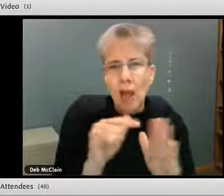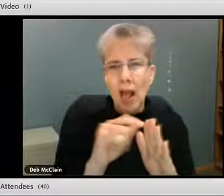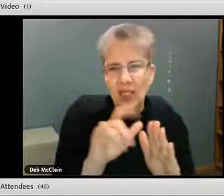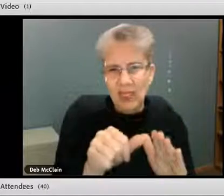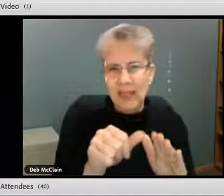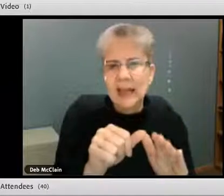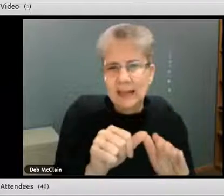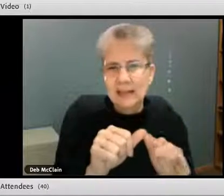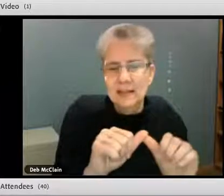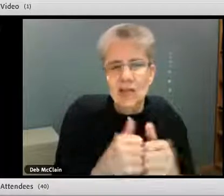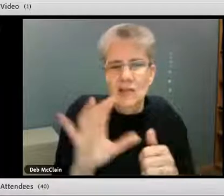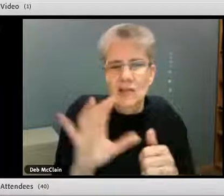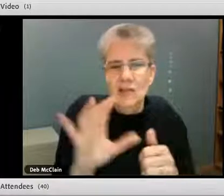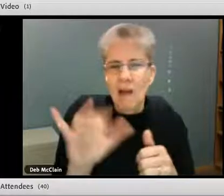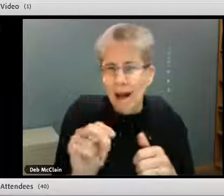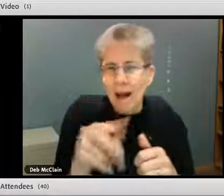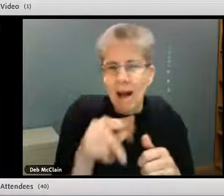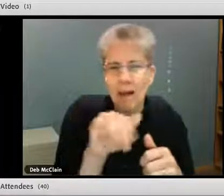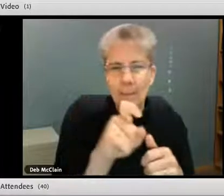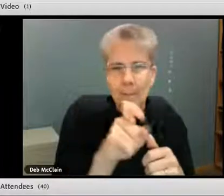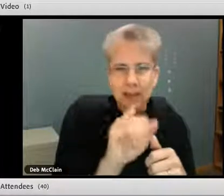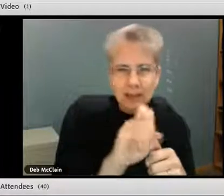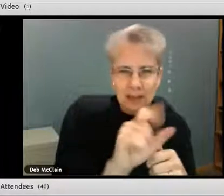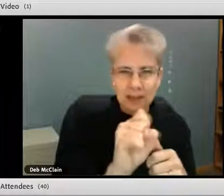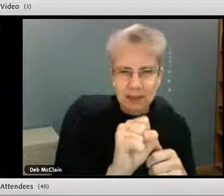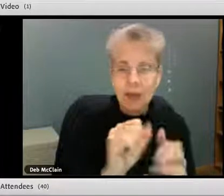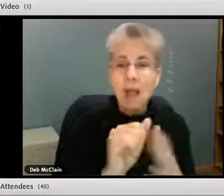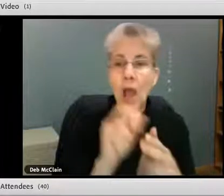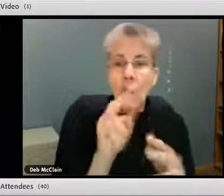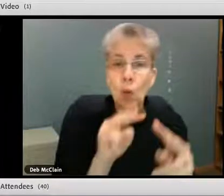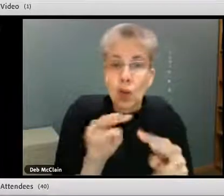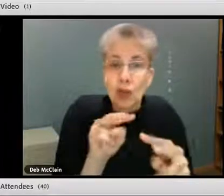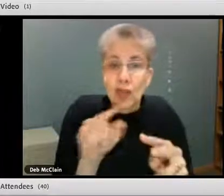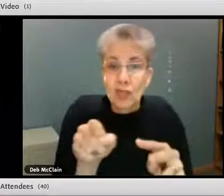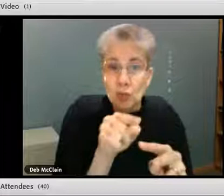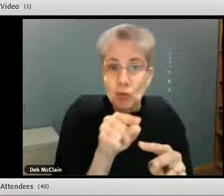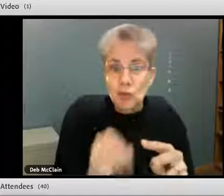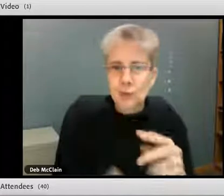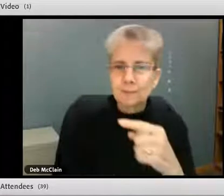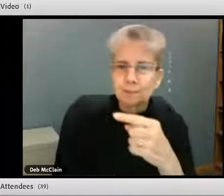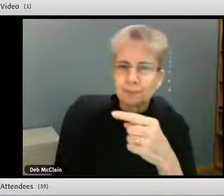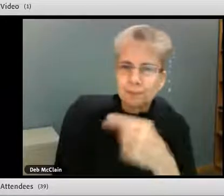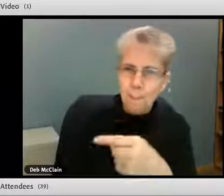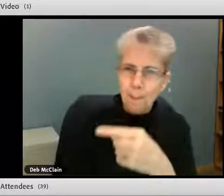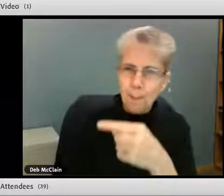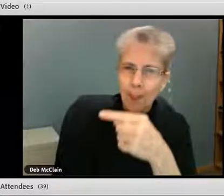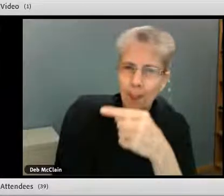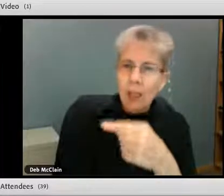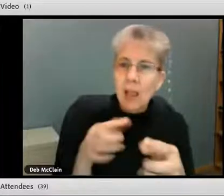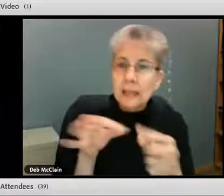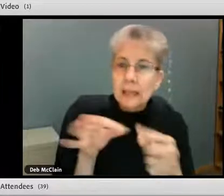So, we're gonna look at the two of them. And this is what they say. Flaticon, if you're gonna use their icons,